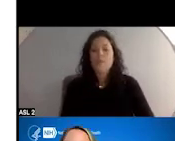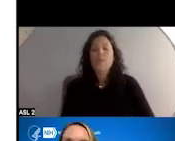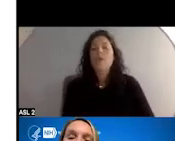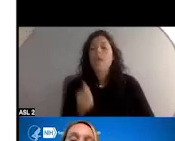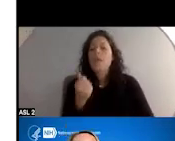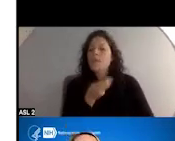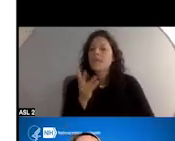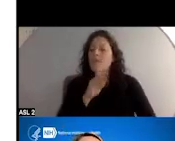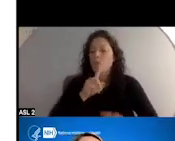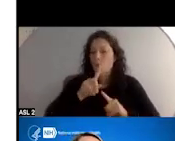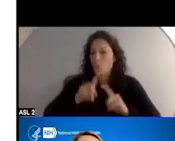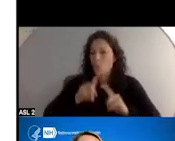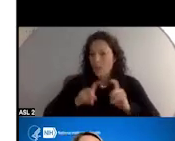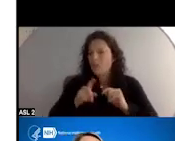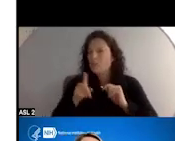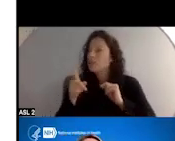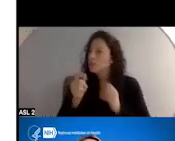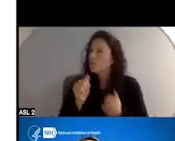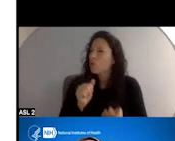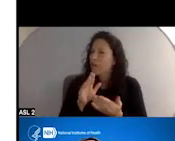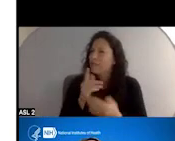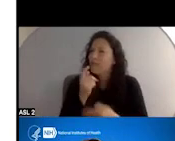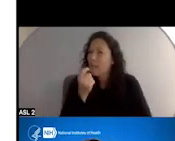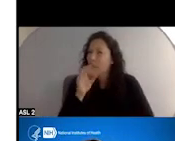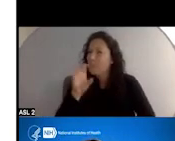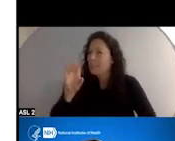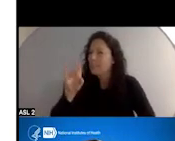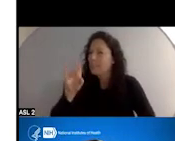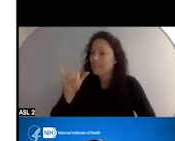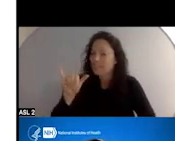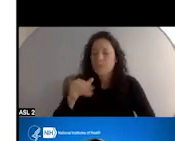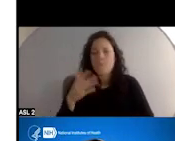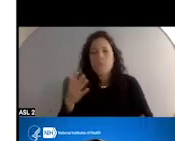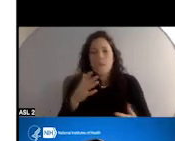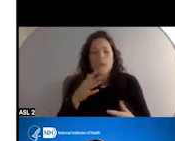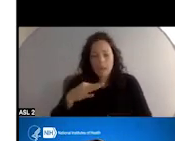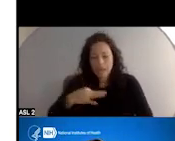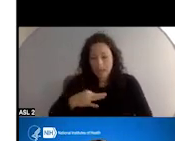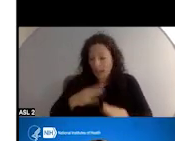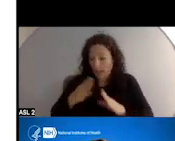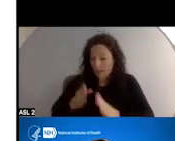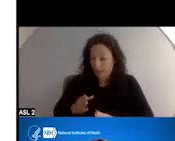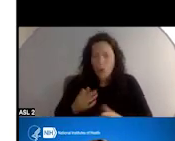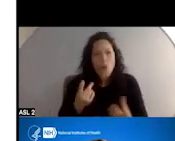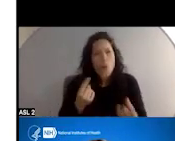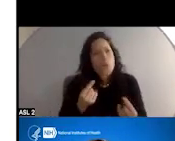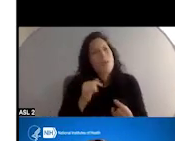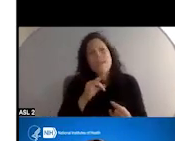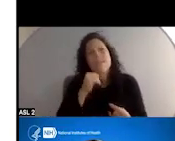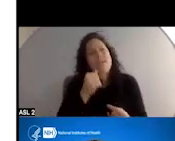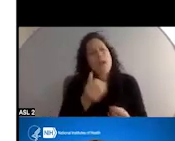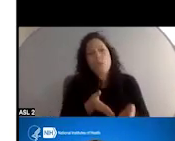and you addressed this a little bit, Cindy, about, what should an applicant do if they're actually not requesting any money,